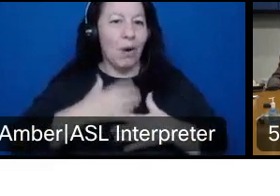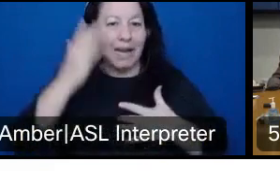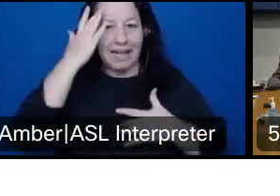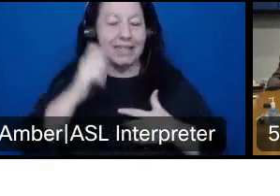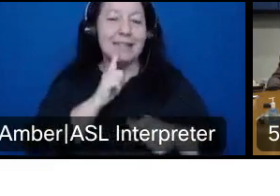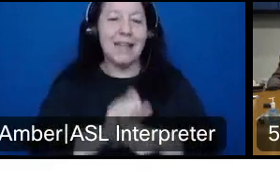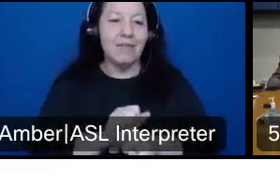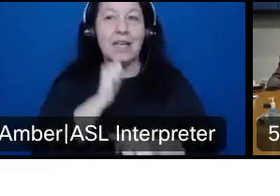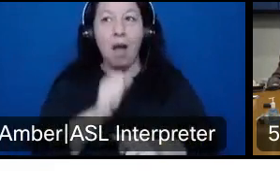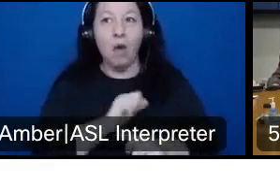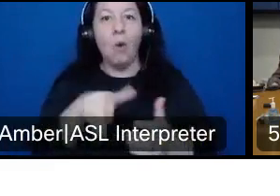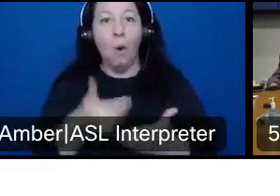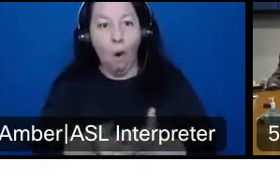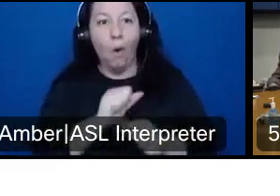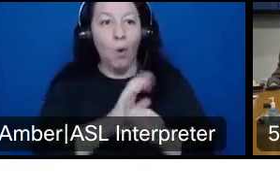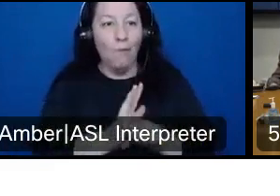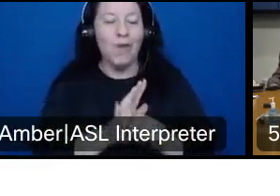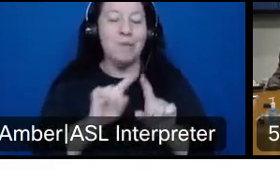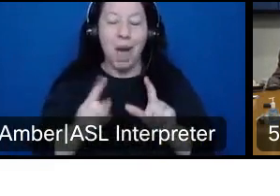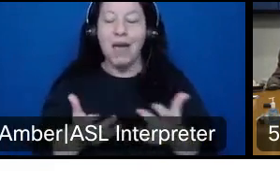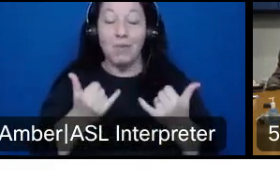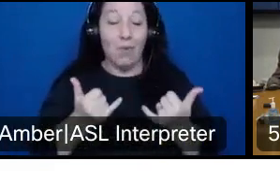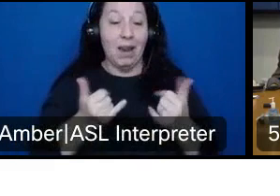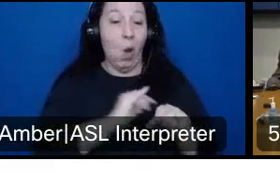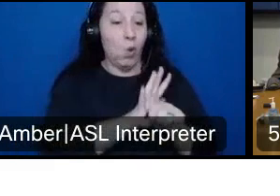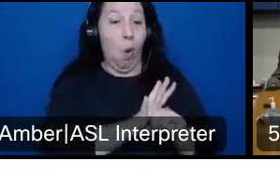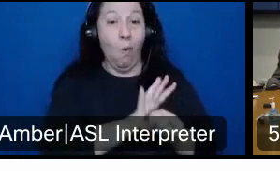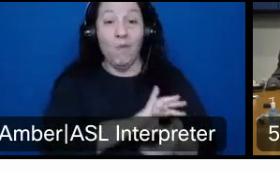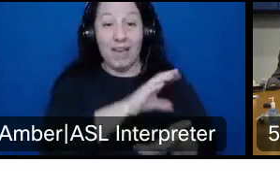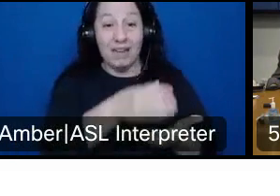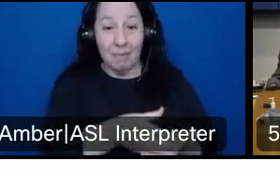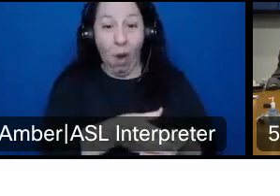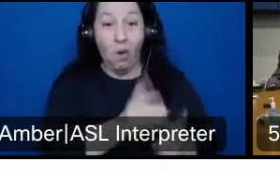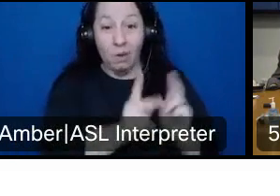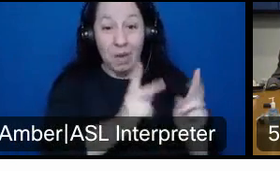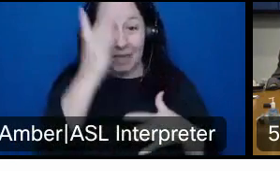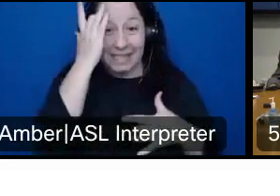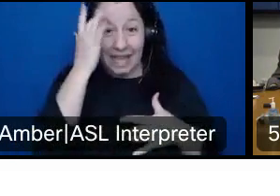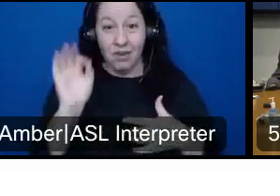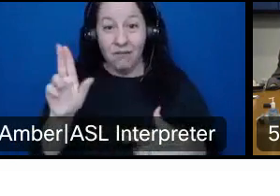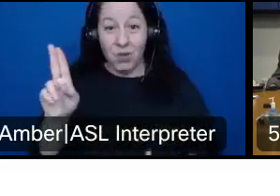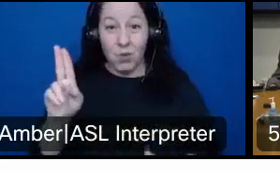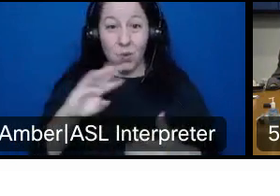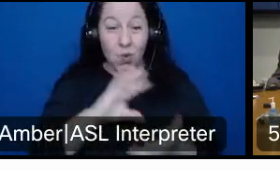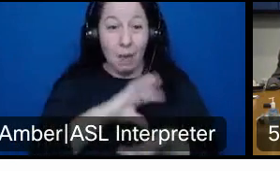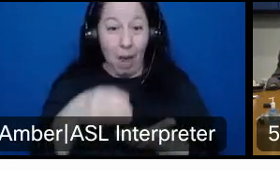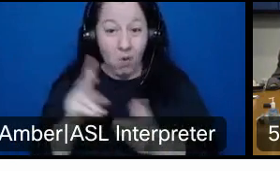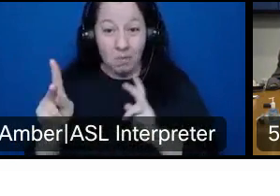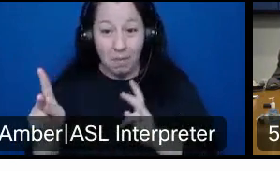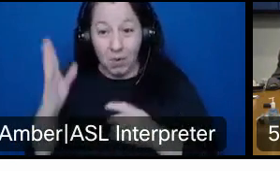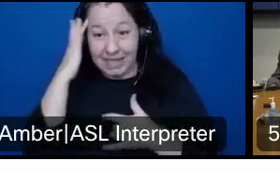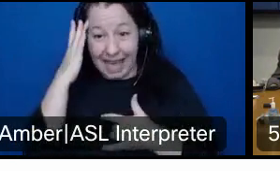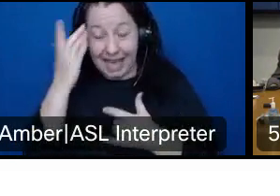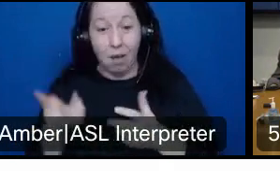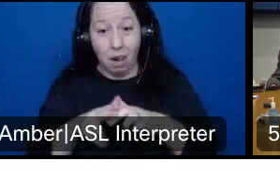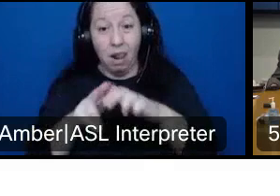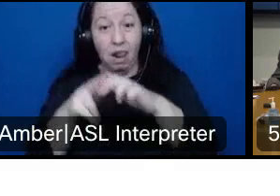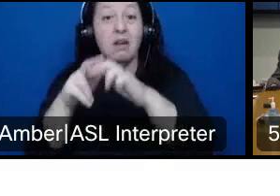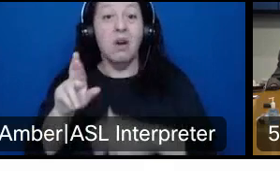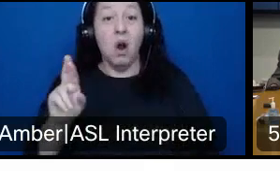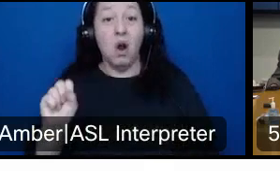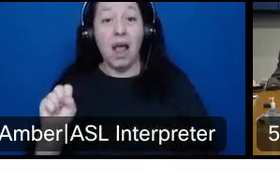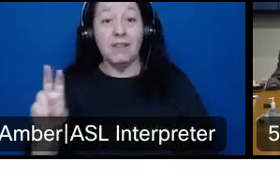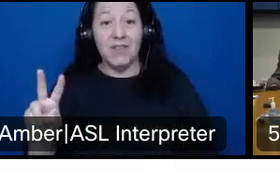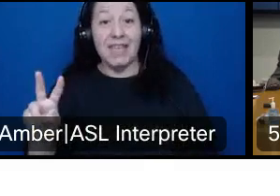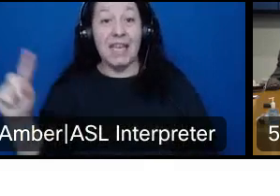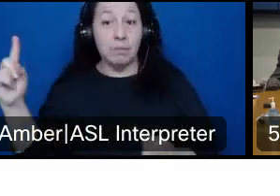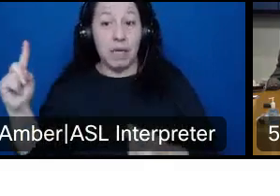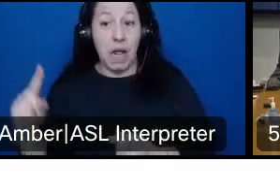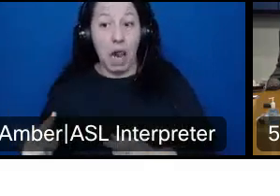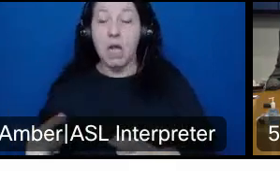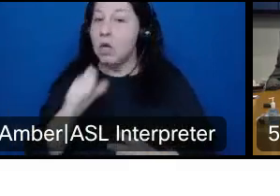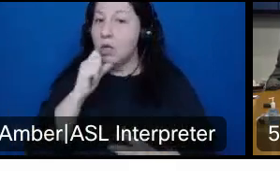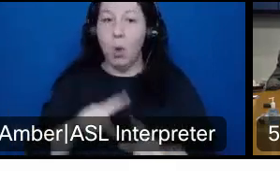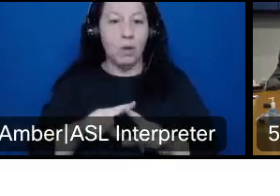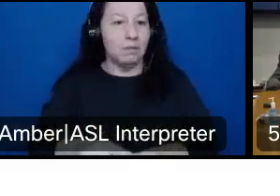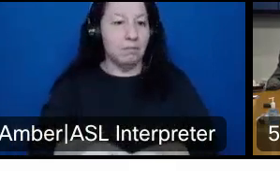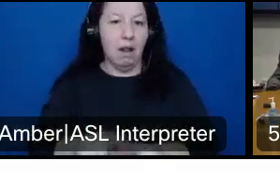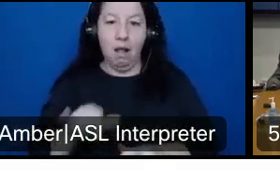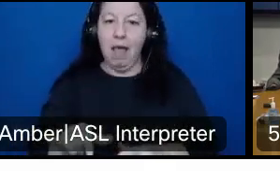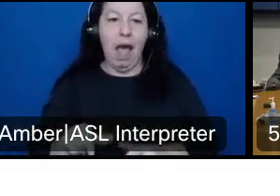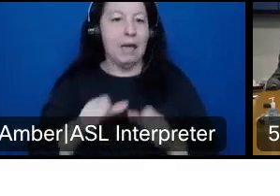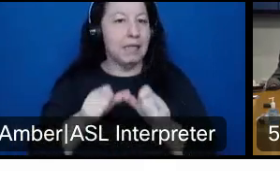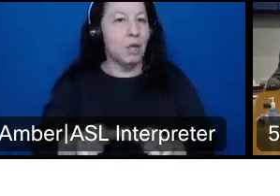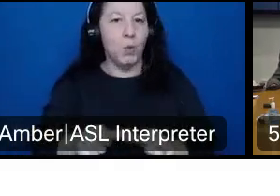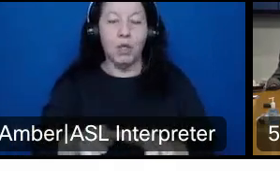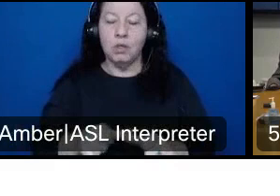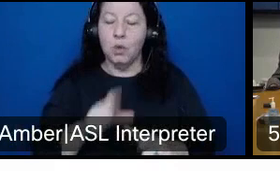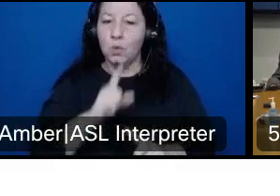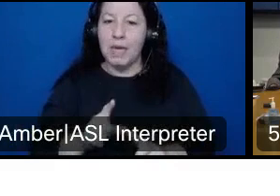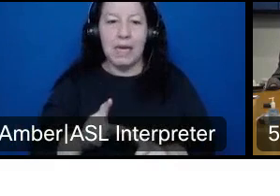Although at the moment covid numbers and flu numbers are going up, rsd has been going down. But don't count on that staying that way still very early. Um, in the winter.